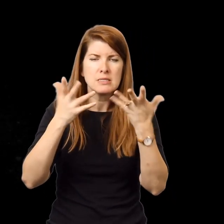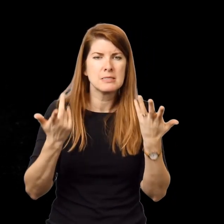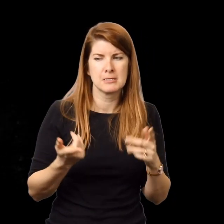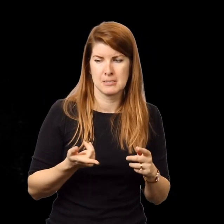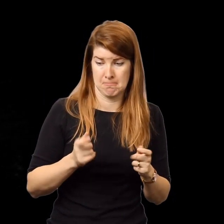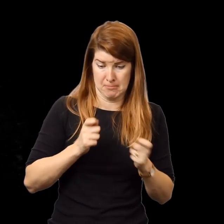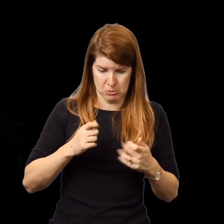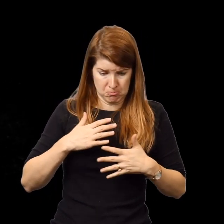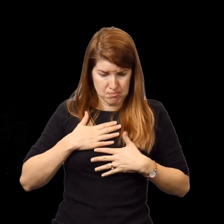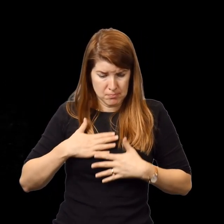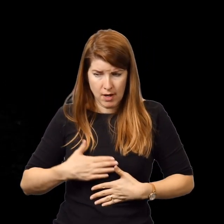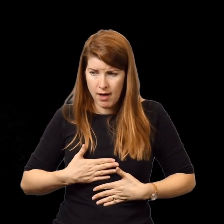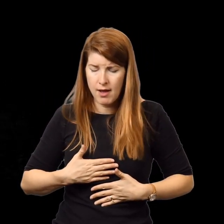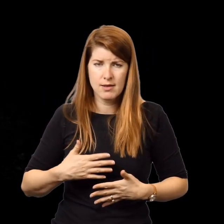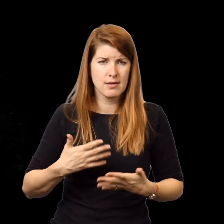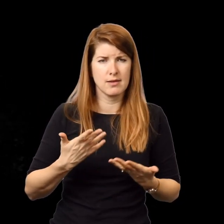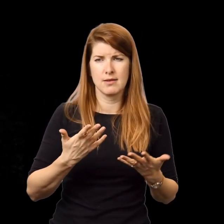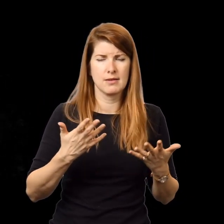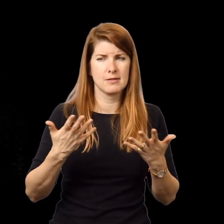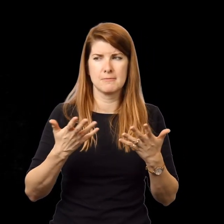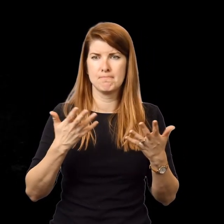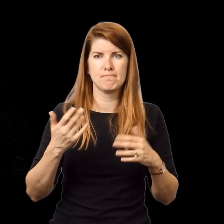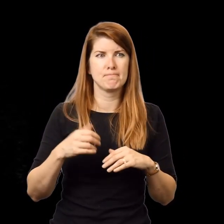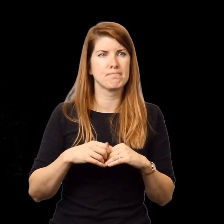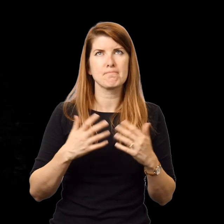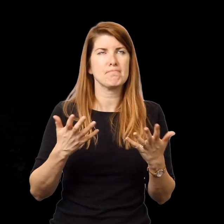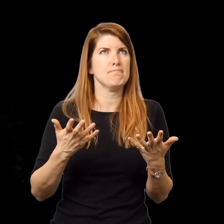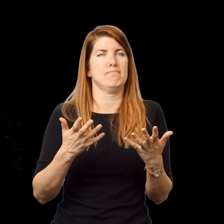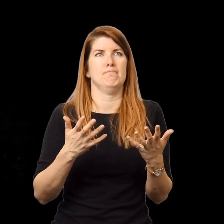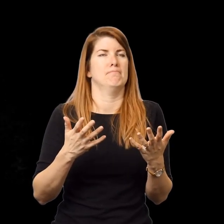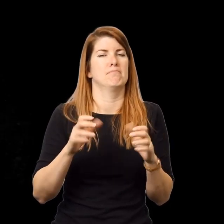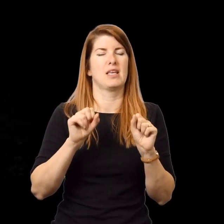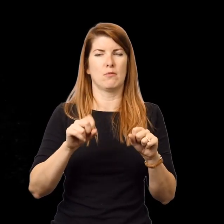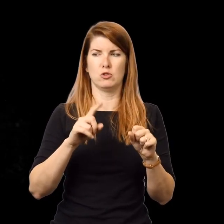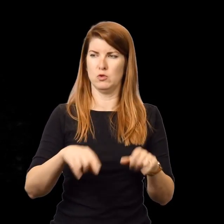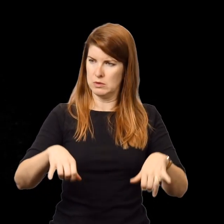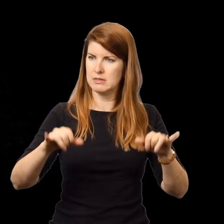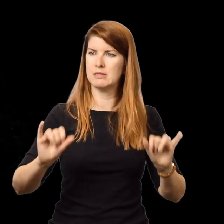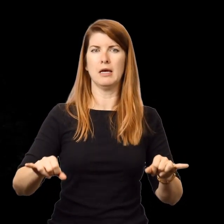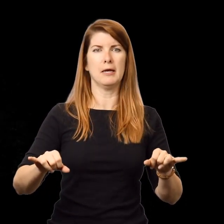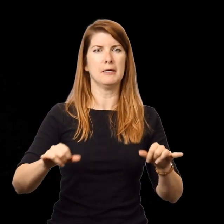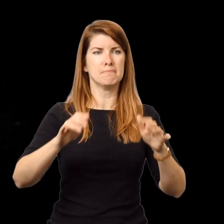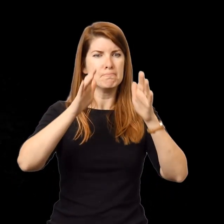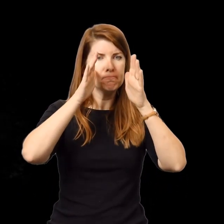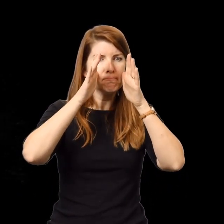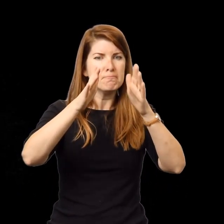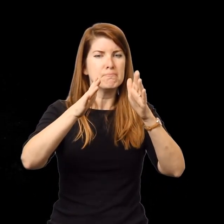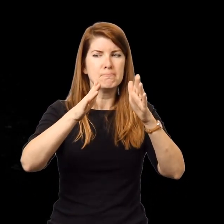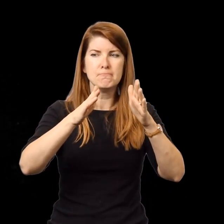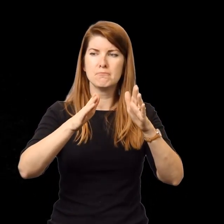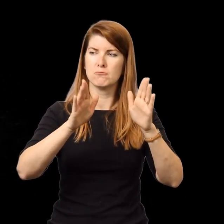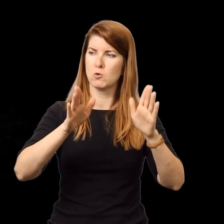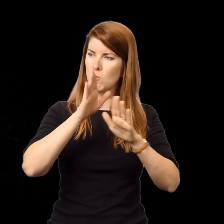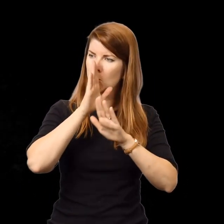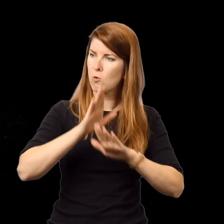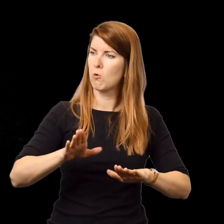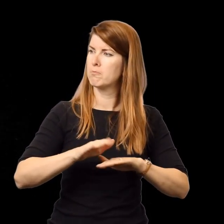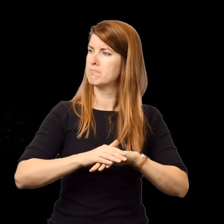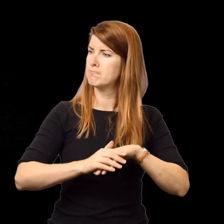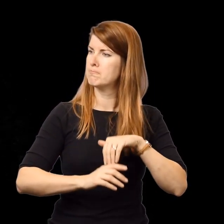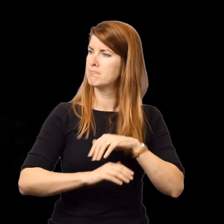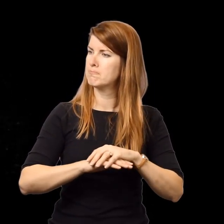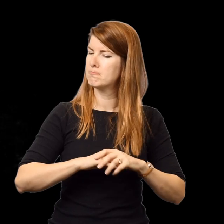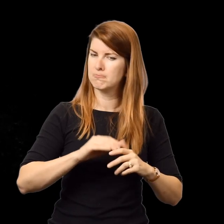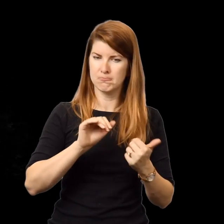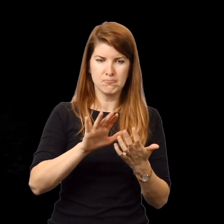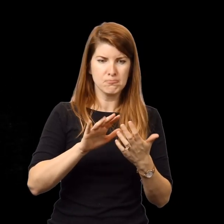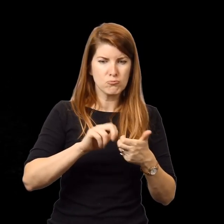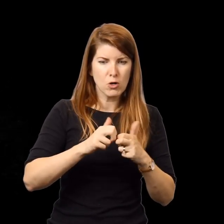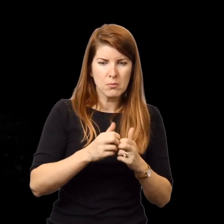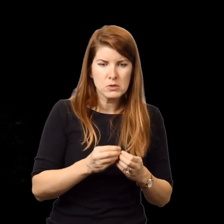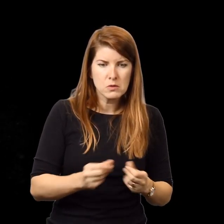to manage their body, to be able to stay steady, to calm down when they need to, problem solve,